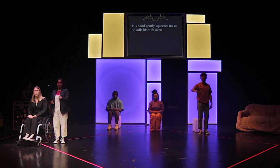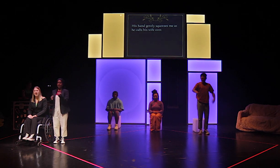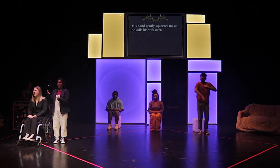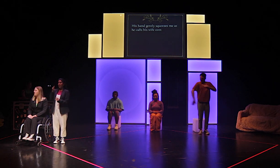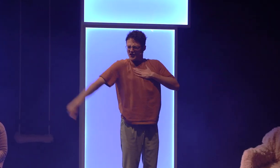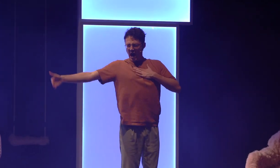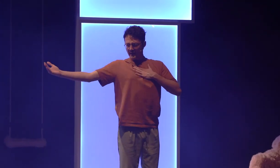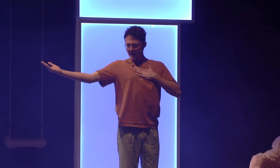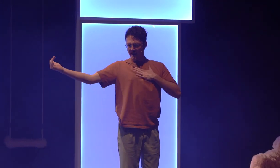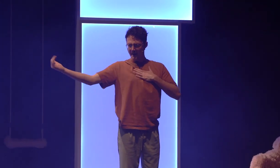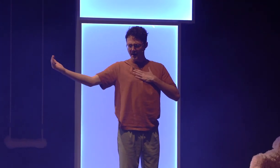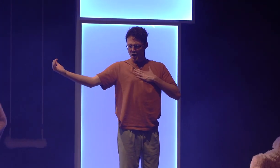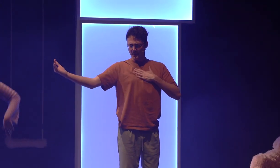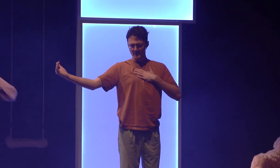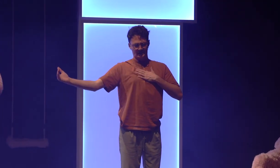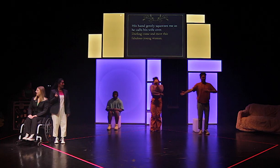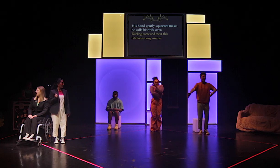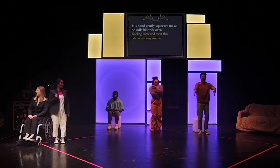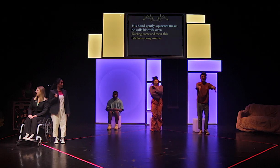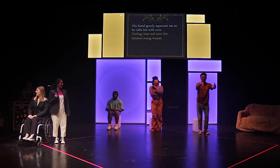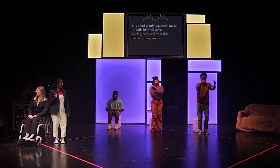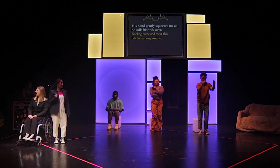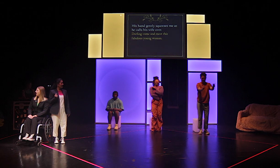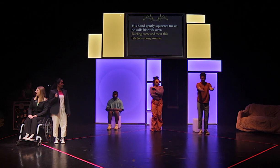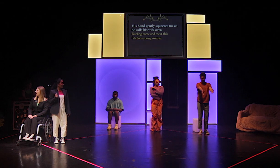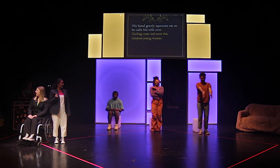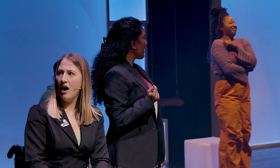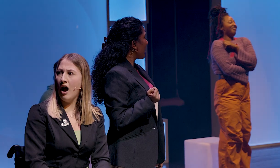his wife over. - Darling, come meet this fabulous young woman.